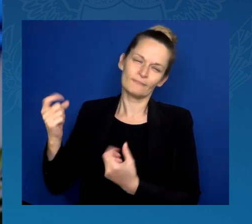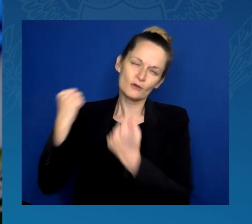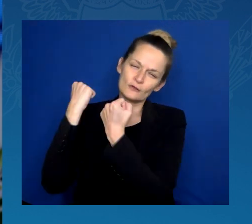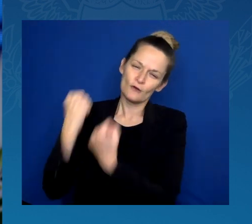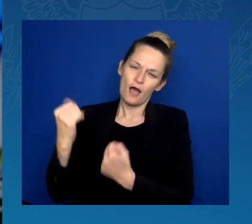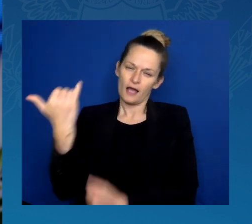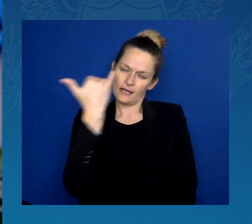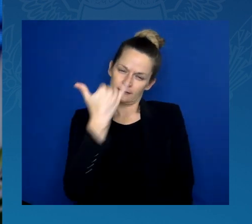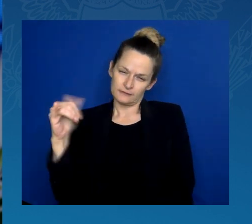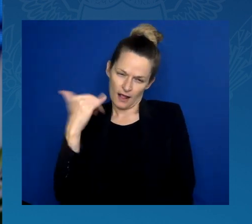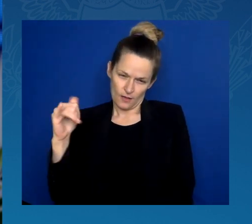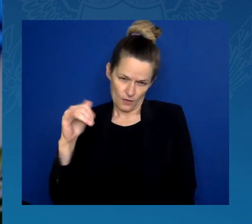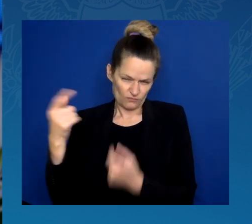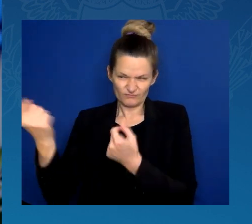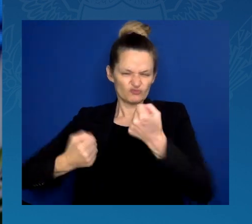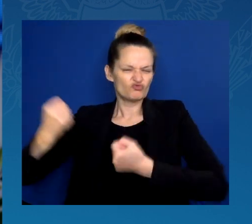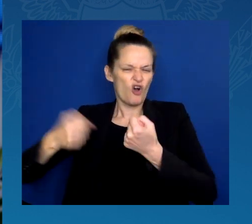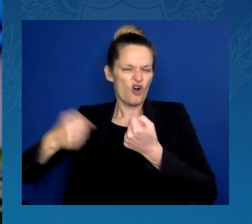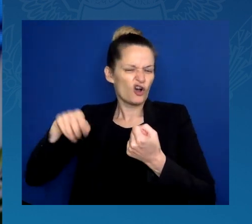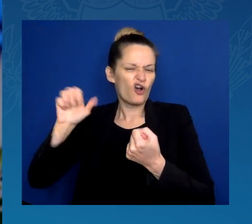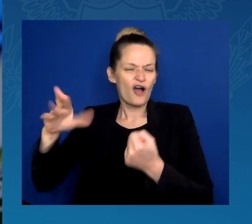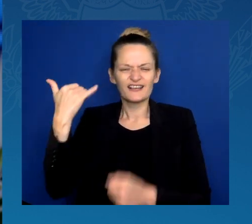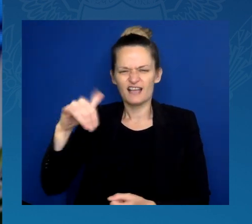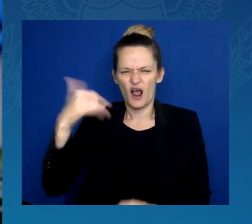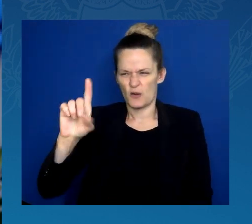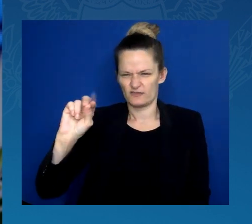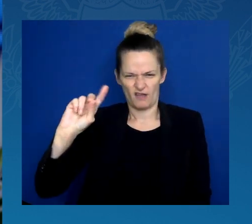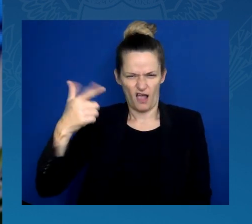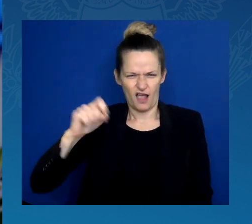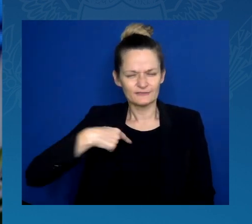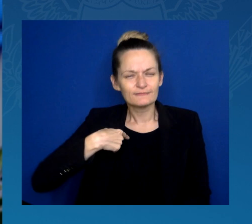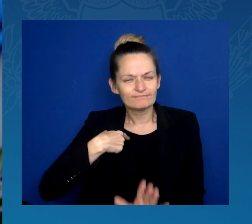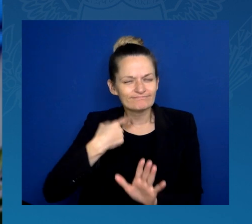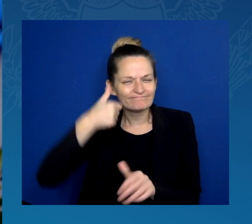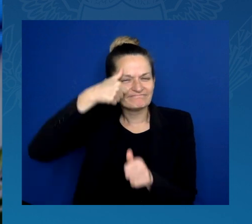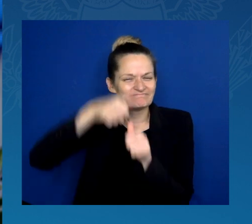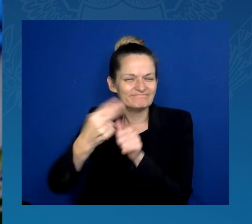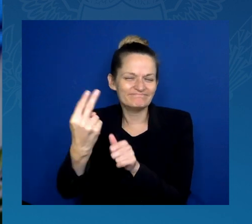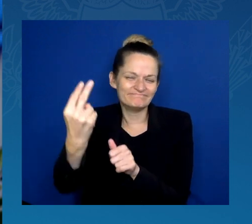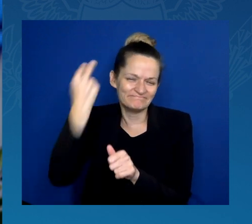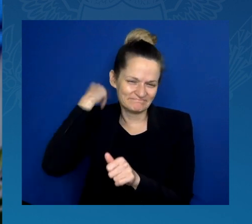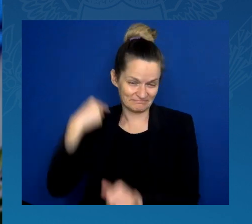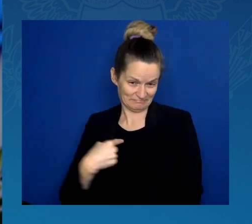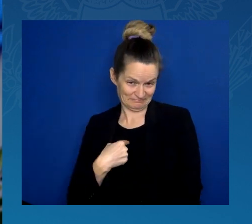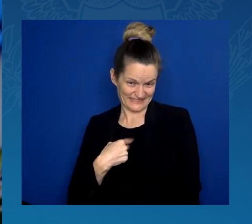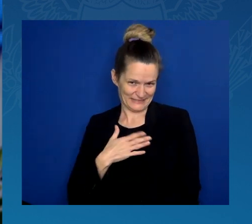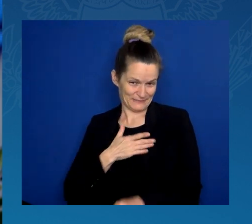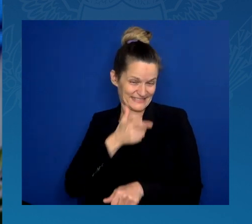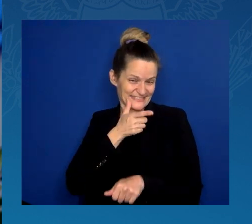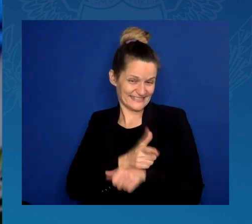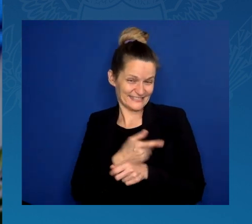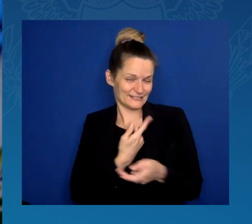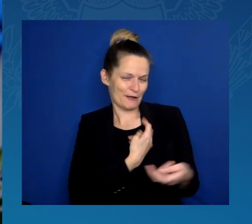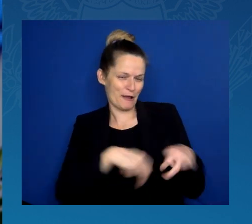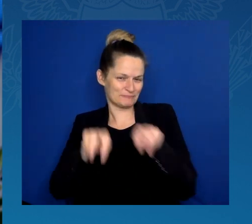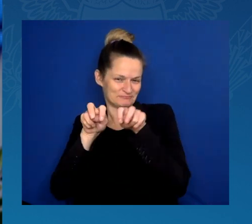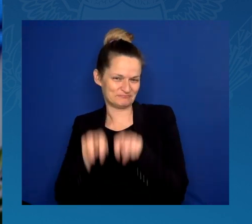we'd be sitting in the back seat, driving up 101 across the Golden Gate Bridge from time to time.